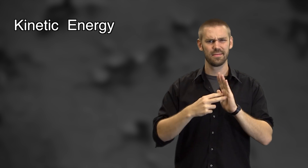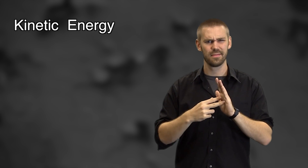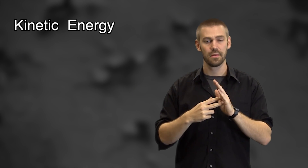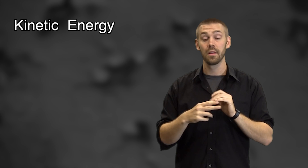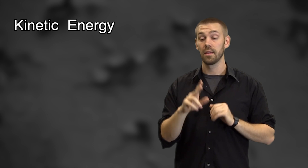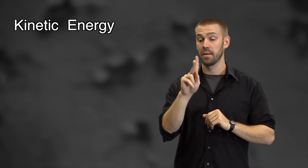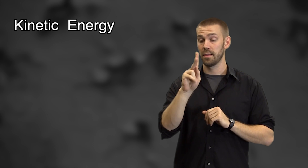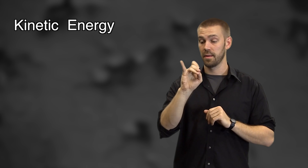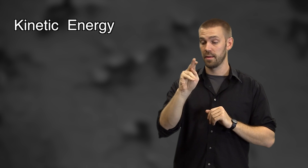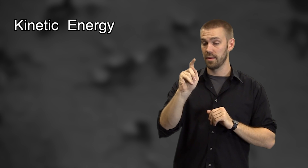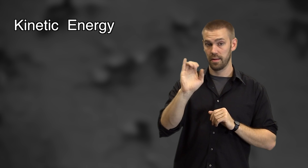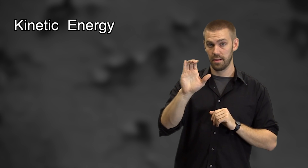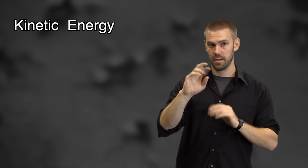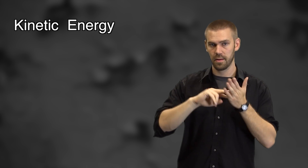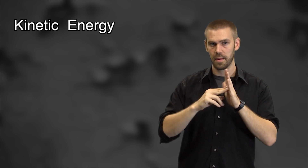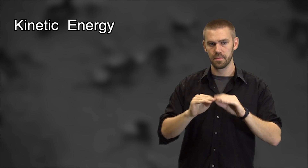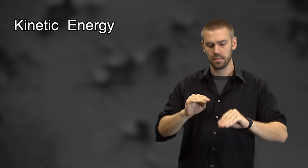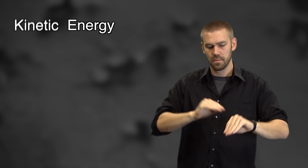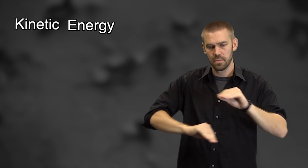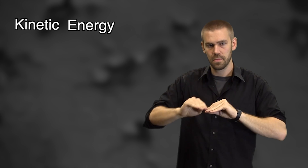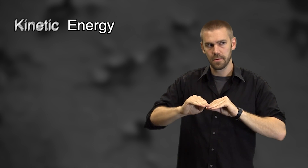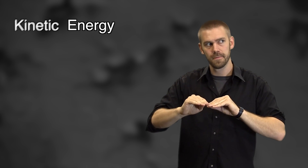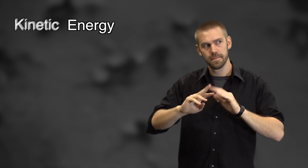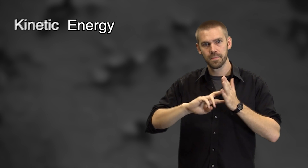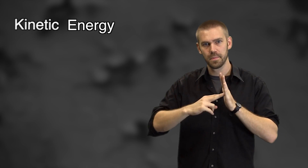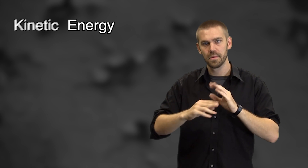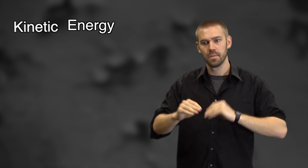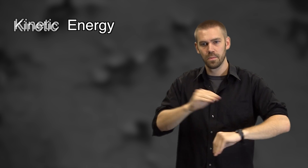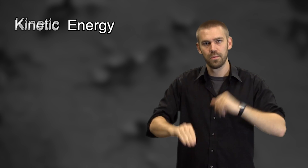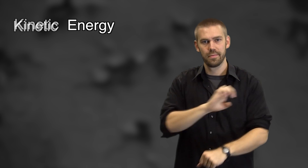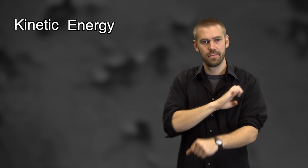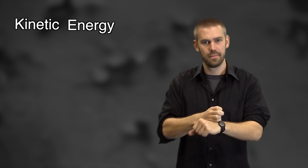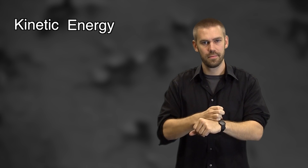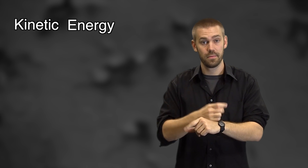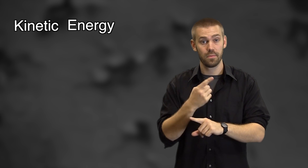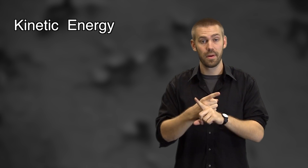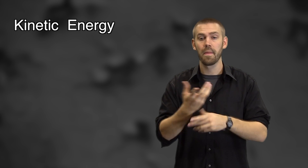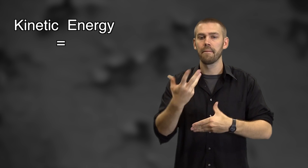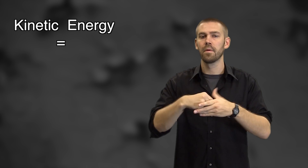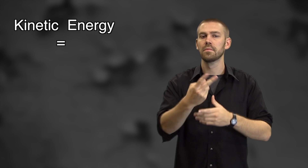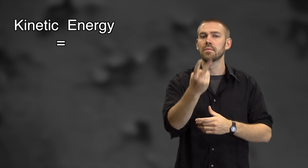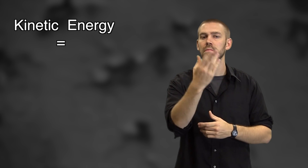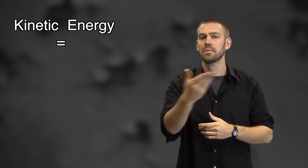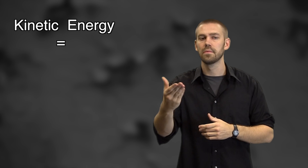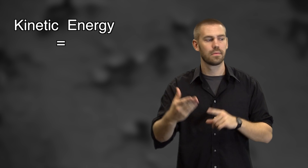So now what does kinetic energy mean? Well "kinetic" means movement. So we're talking about moving energy